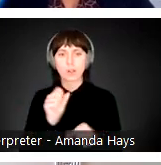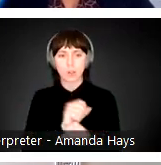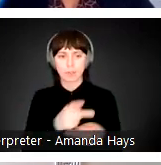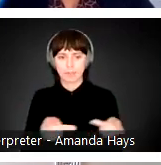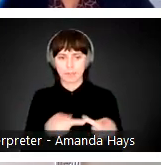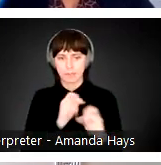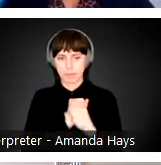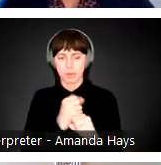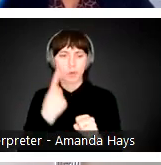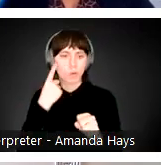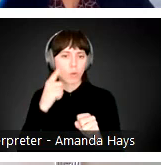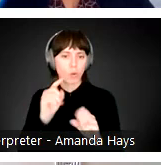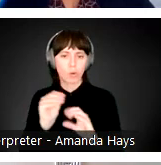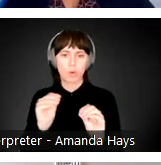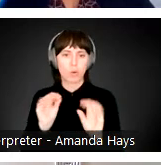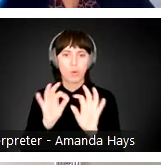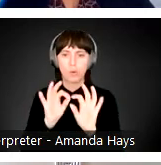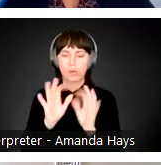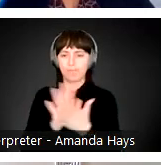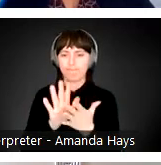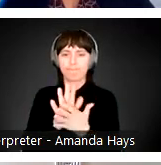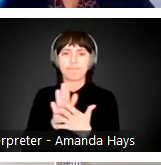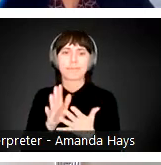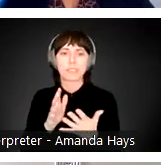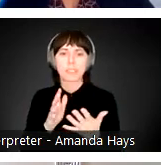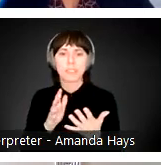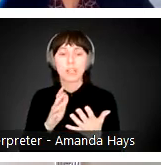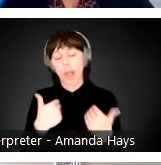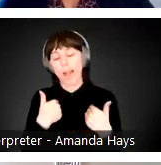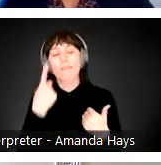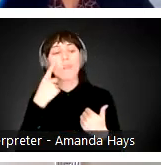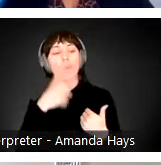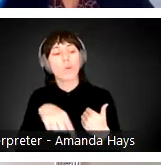there are any protections in place for undocumented populations?